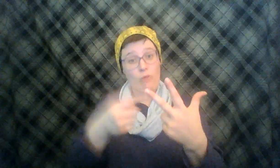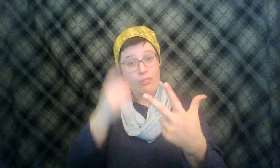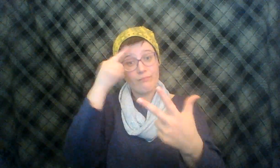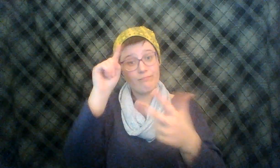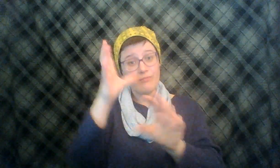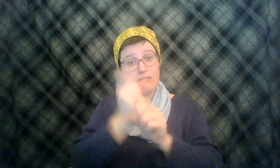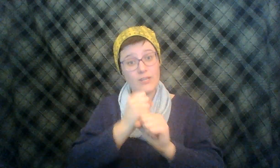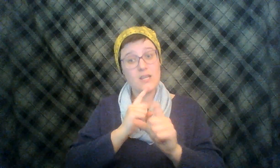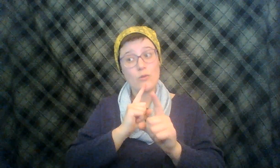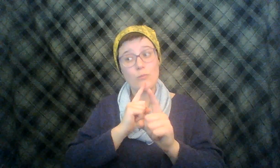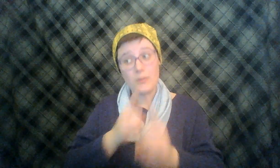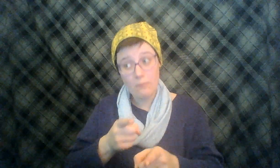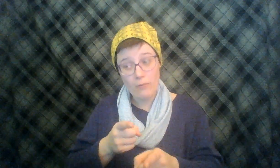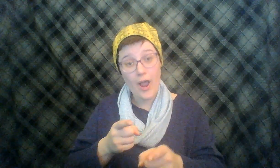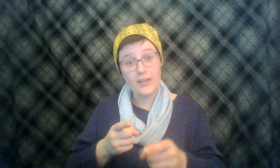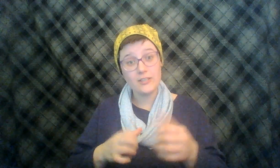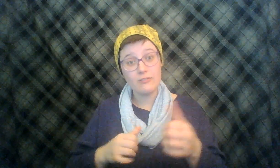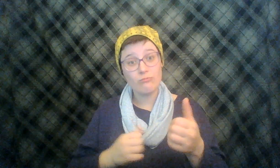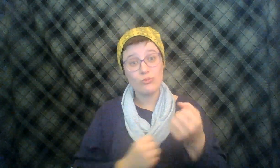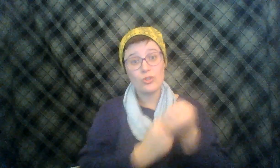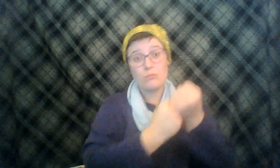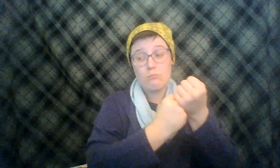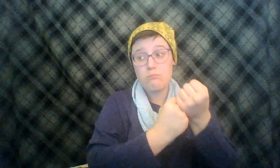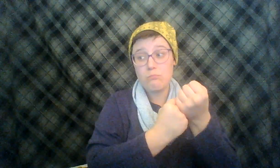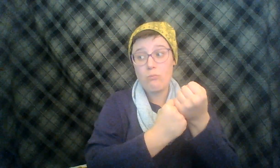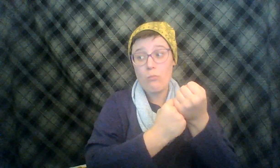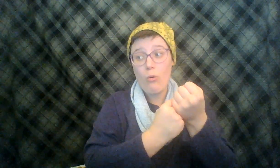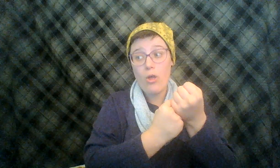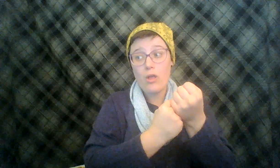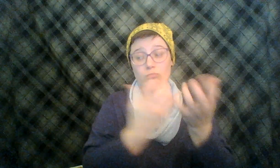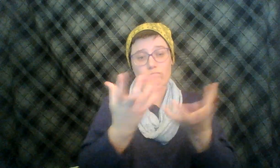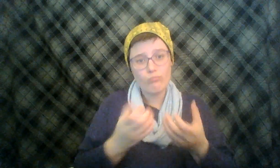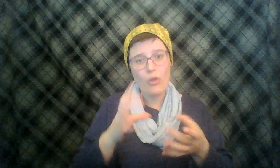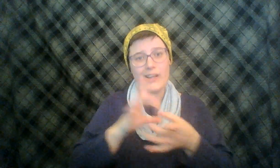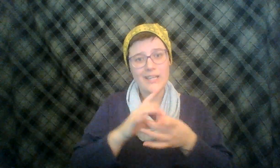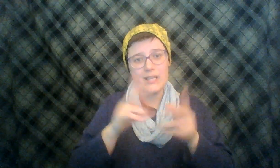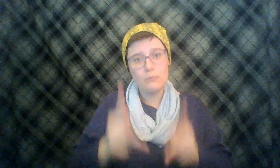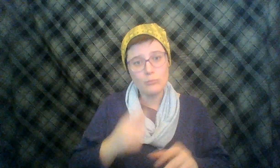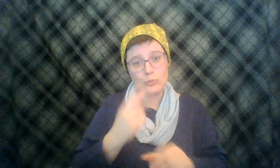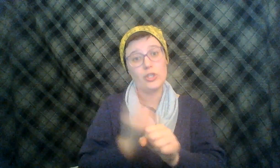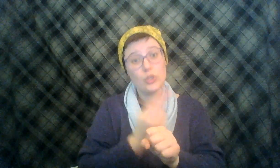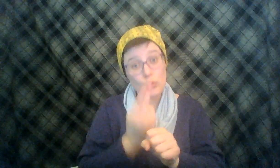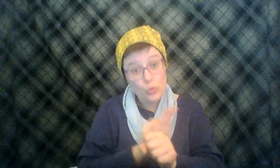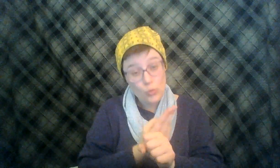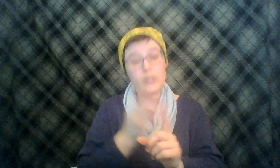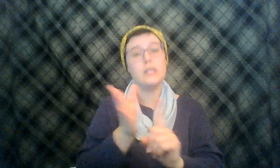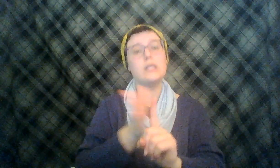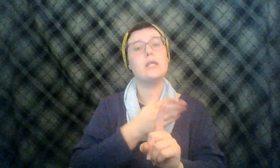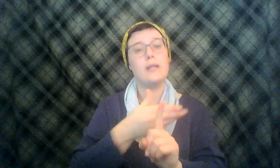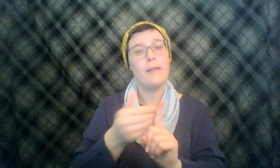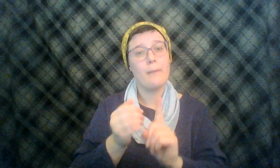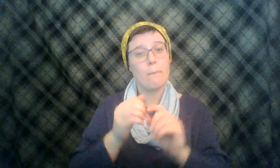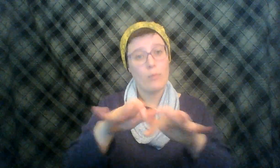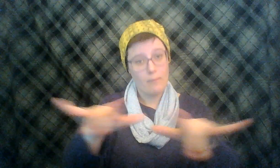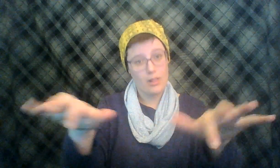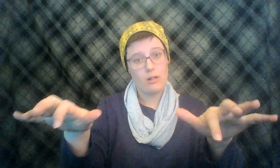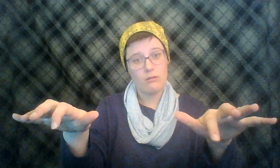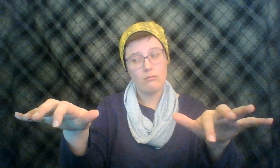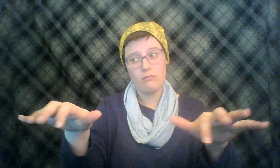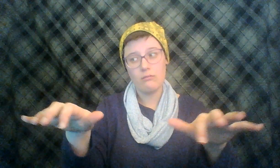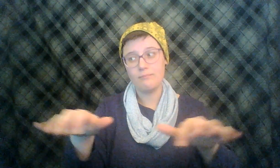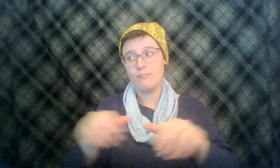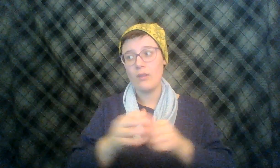that serves the desires of the propagandist.